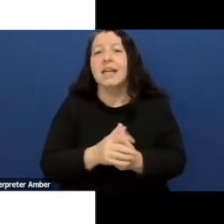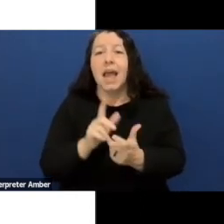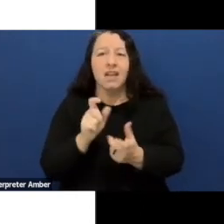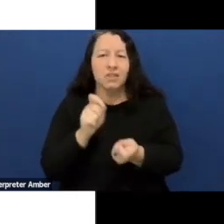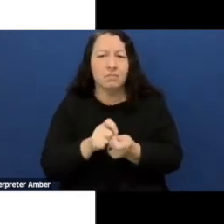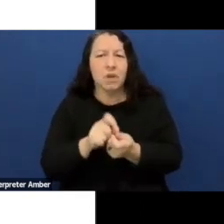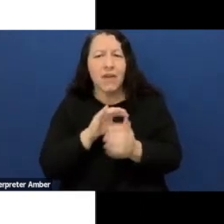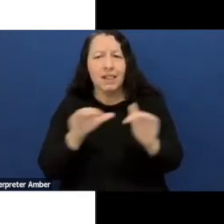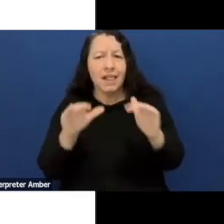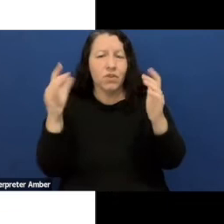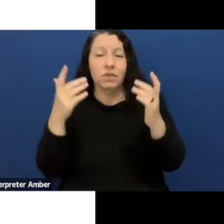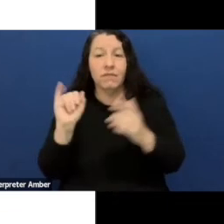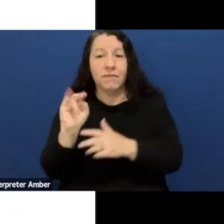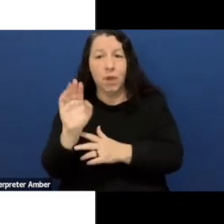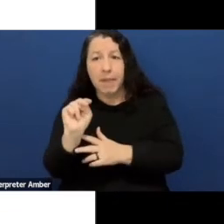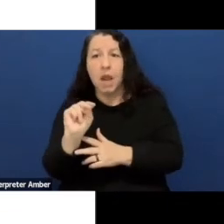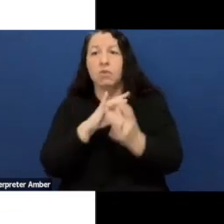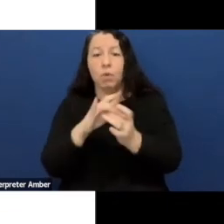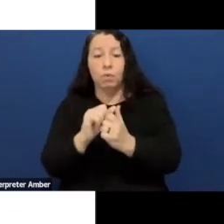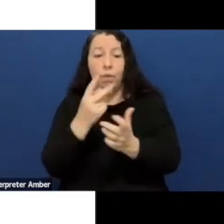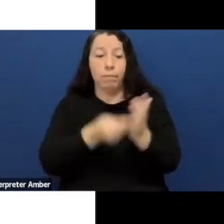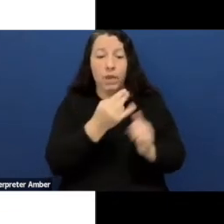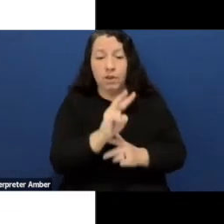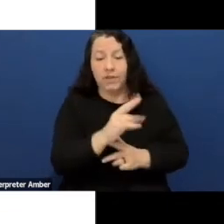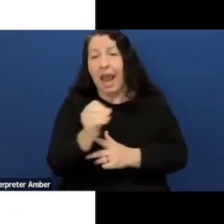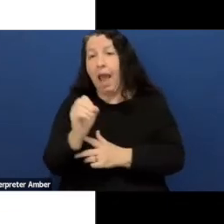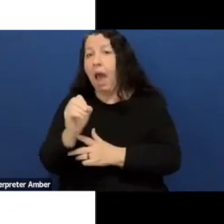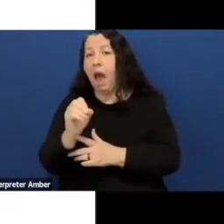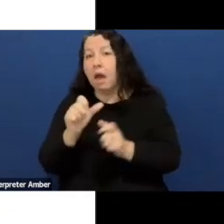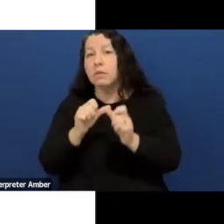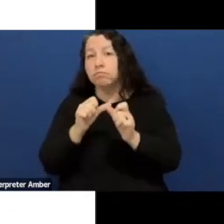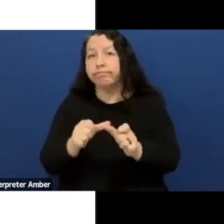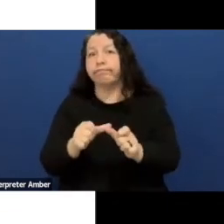this seemed to be related to issues like T cell exhaustion, and changes in different